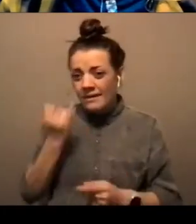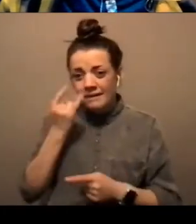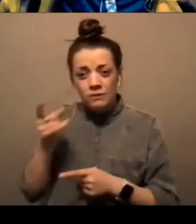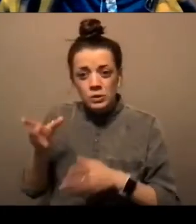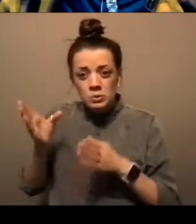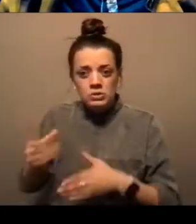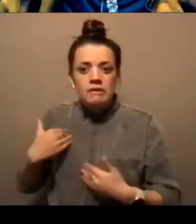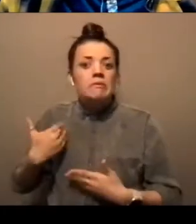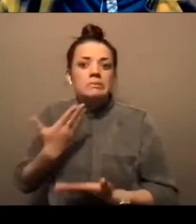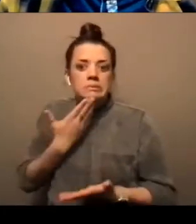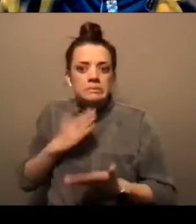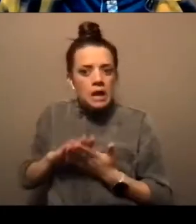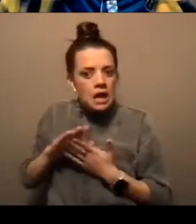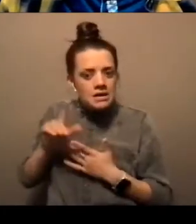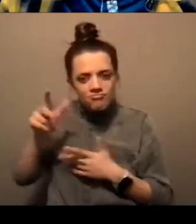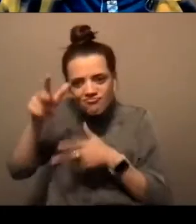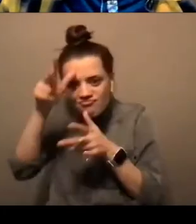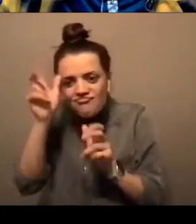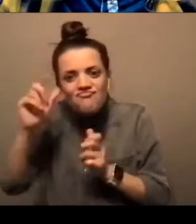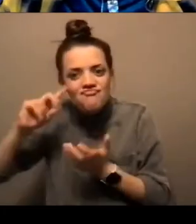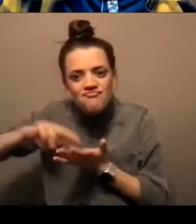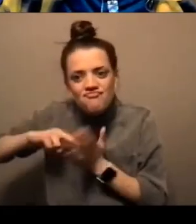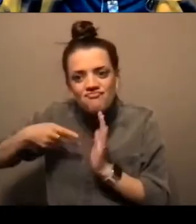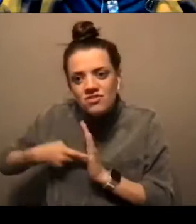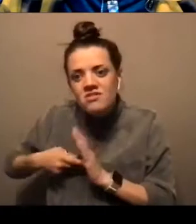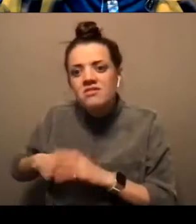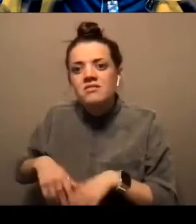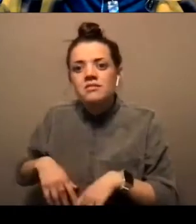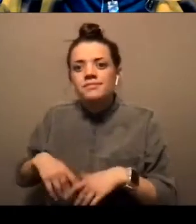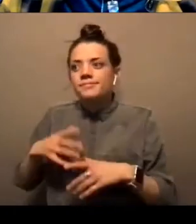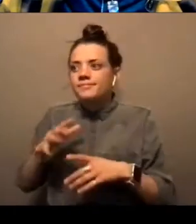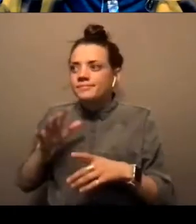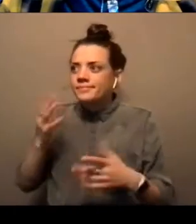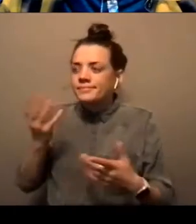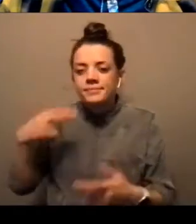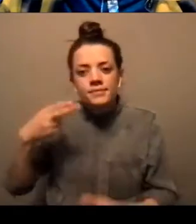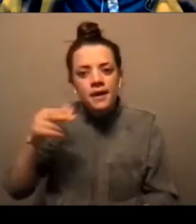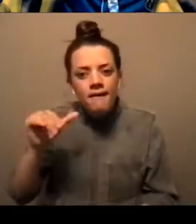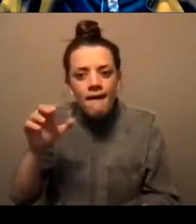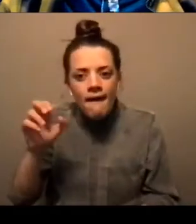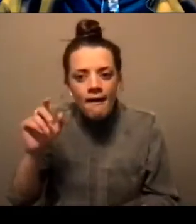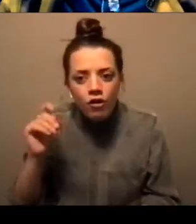whether a hacker, an abuser, anyone else,